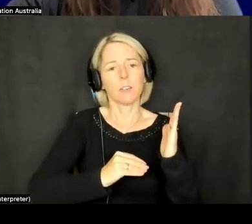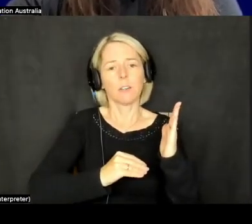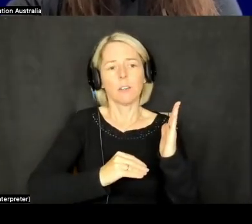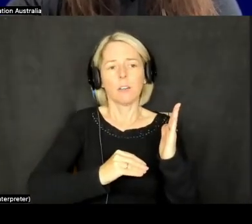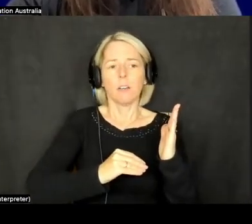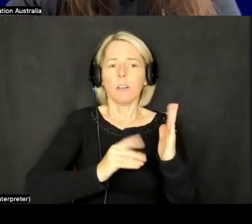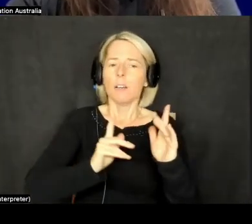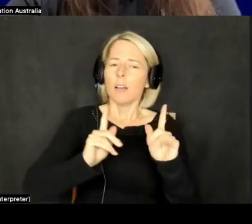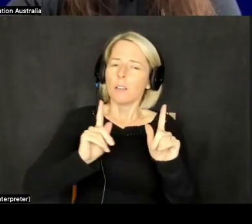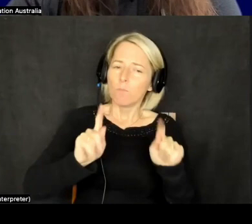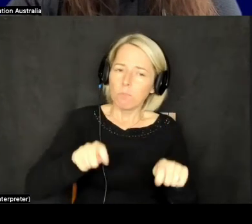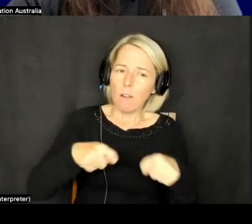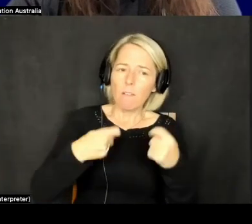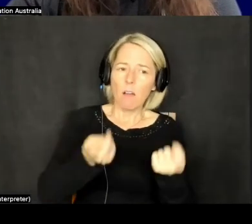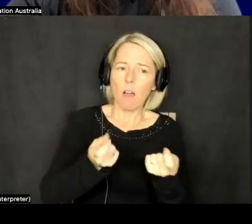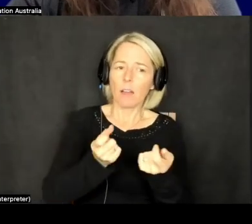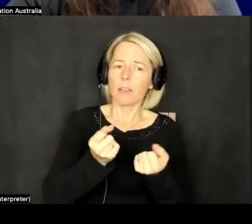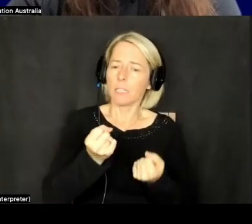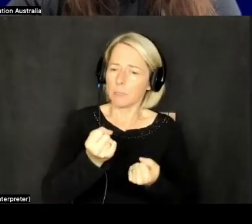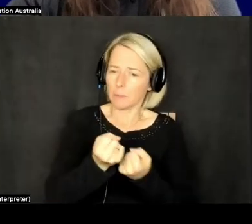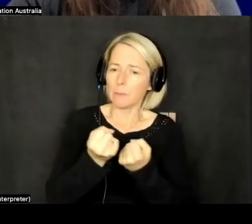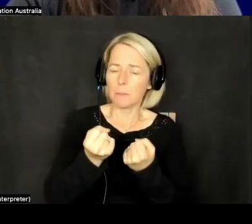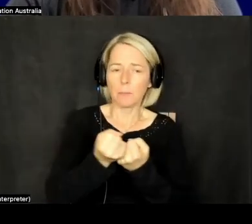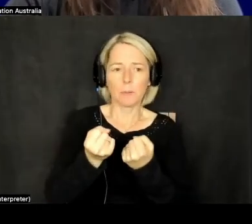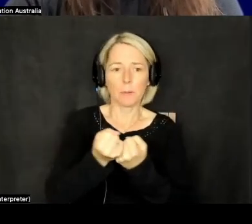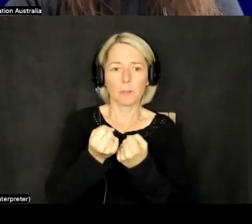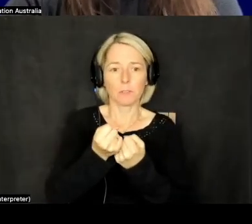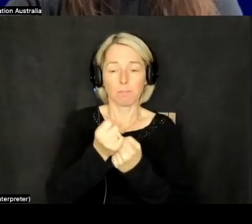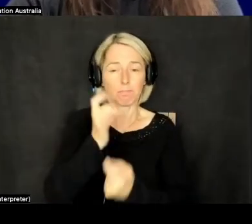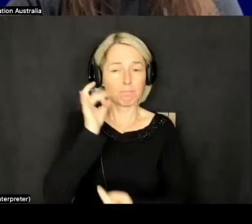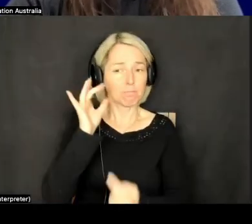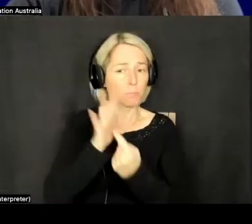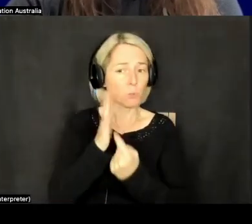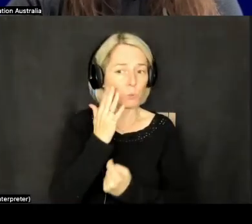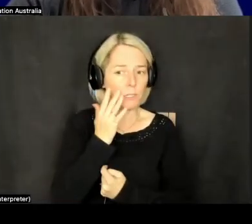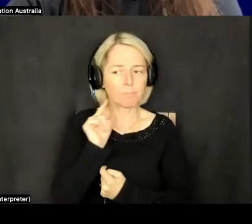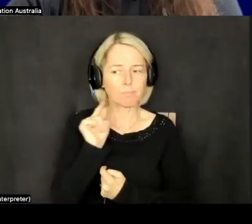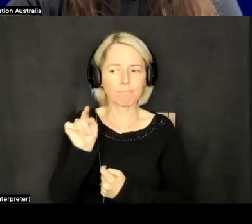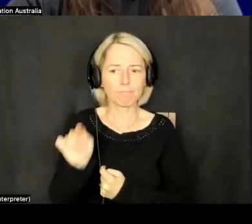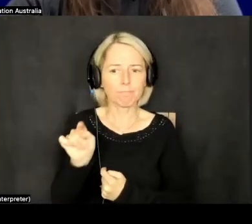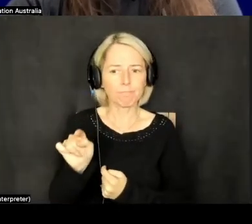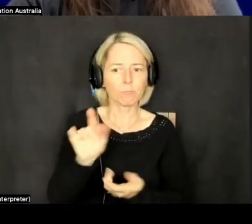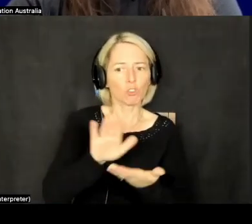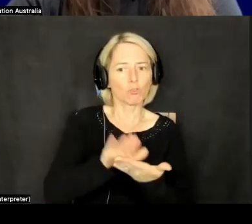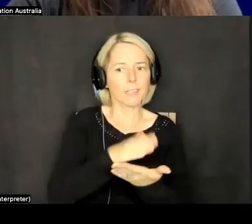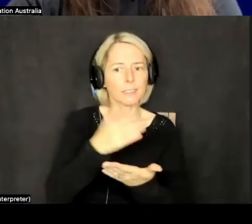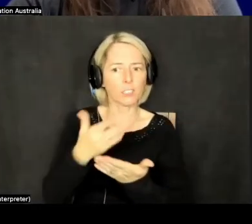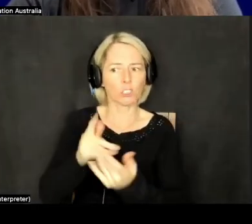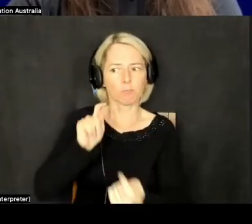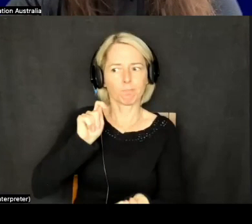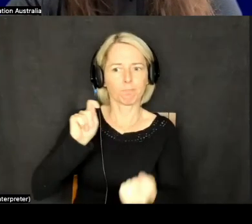support in times of transition, and transition doesn't necessarily mean